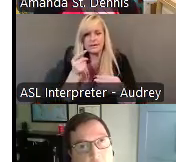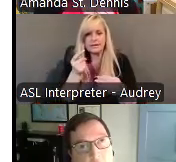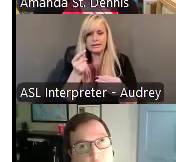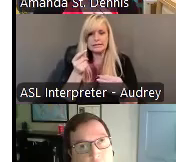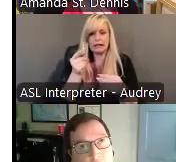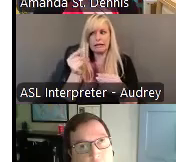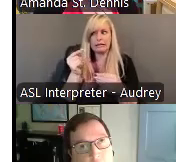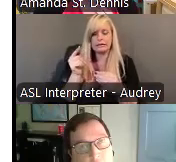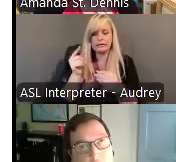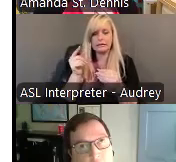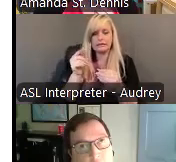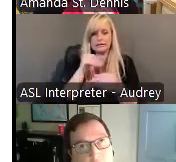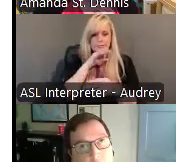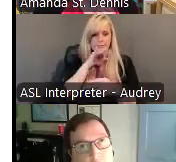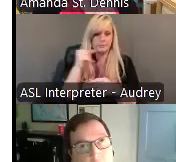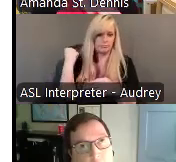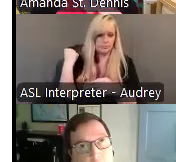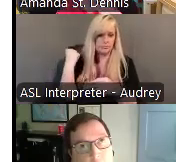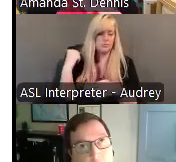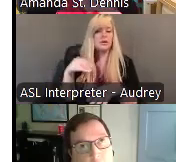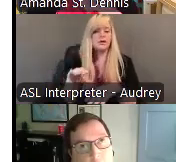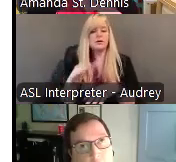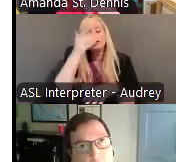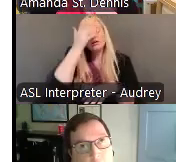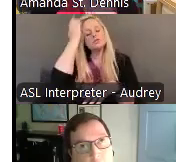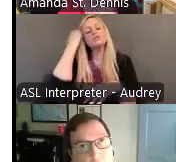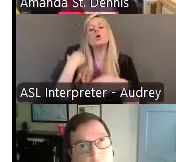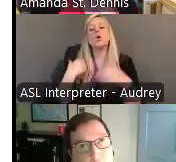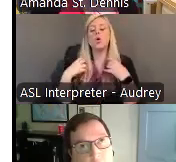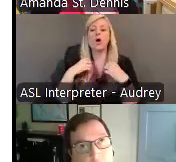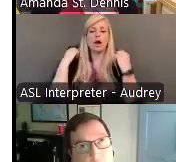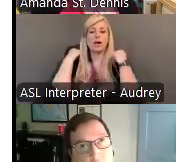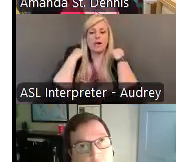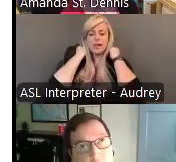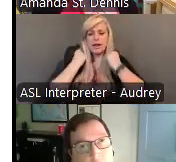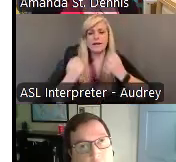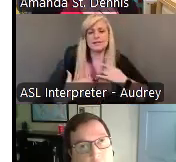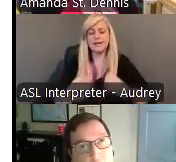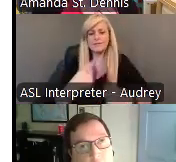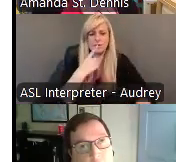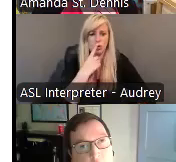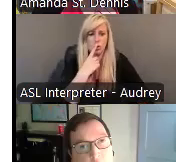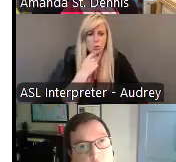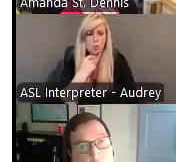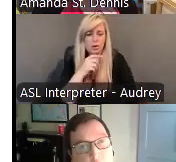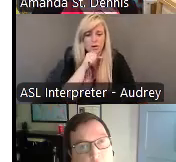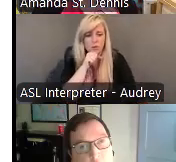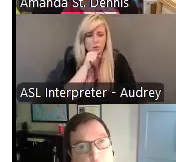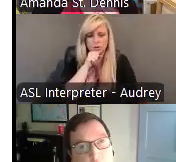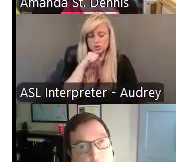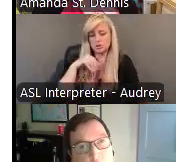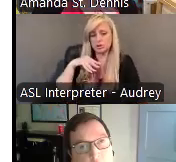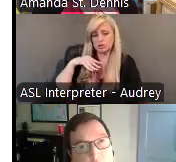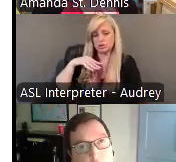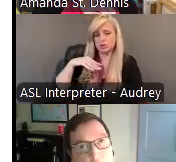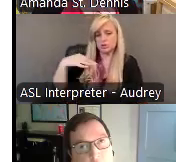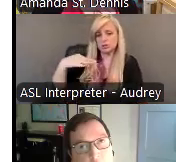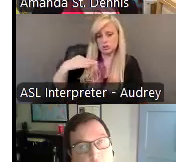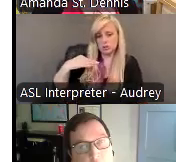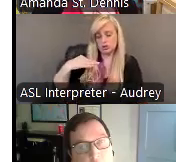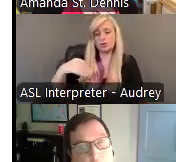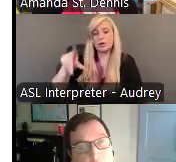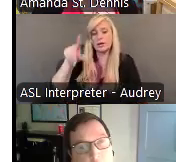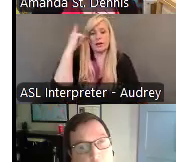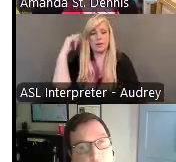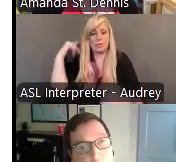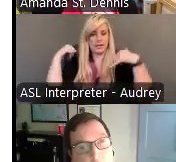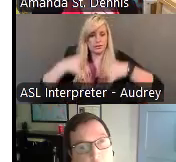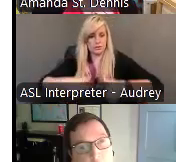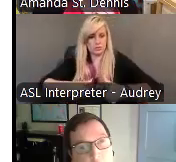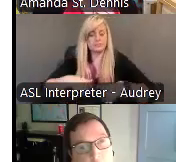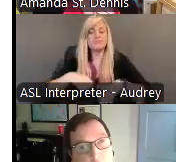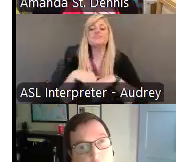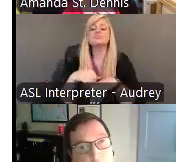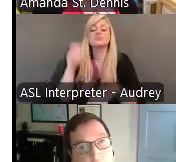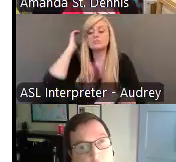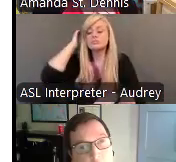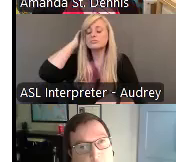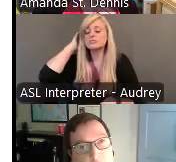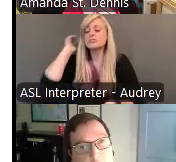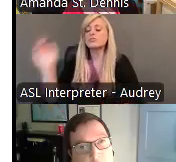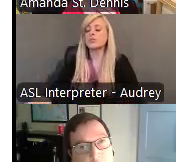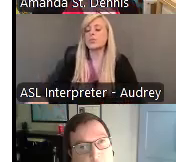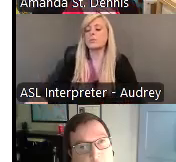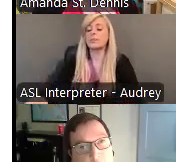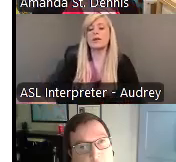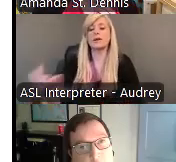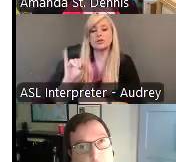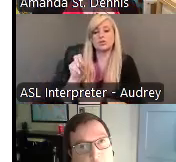me. I am wearing a reddish orange shirt and a black cardigan. With me are Jessica Geboers,